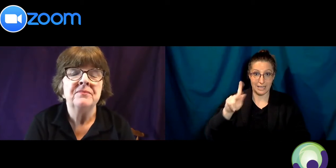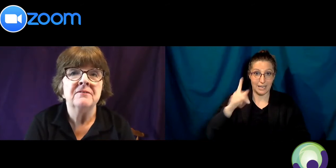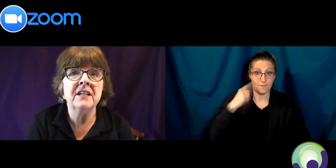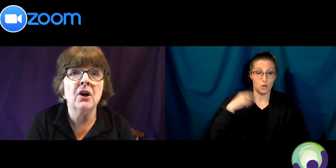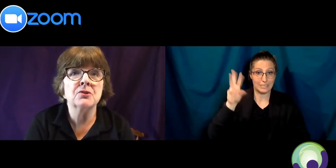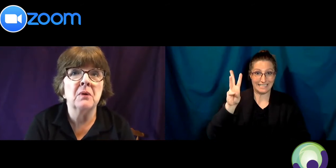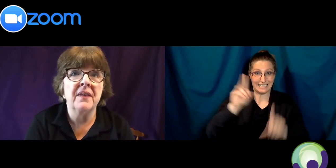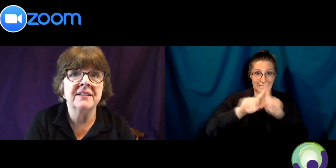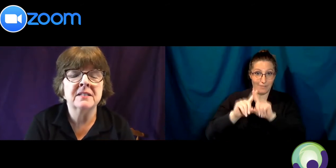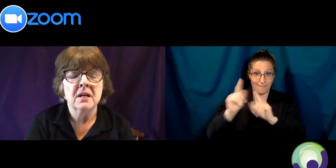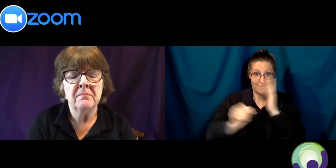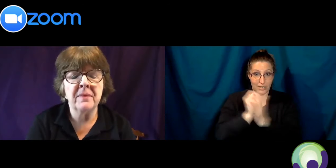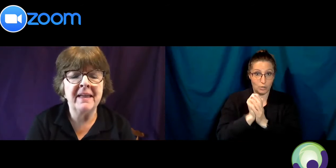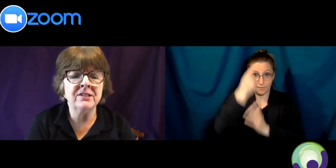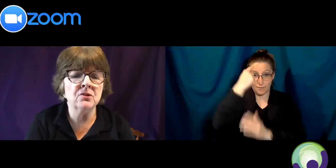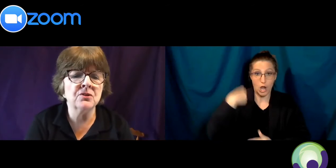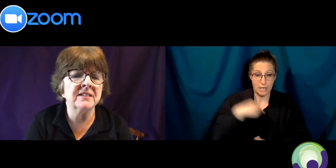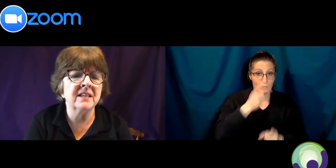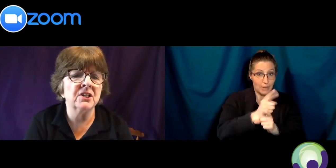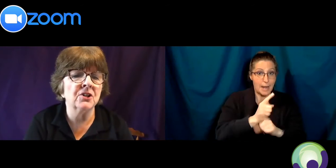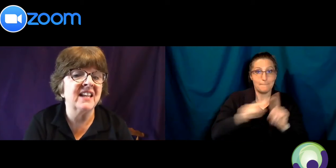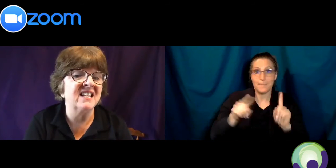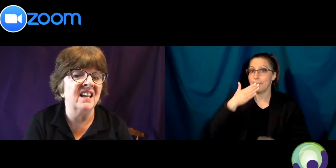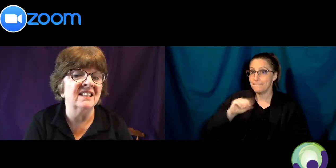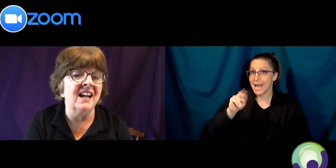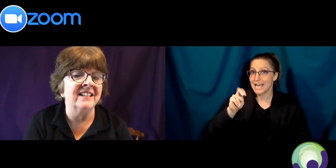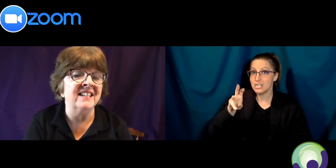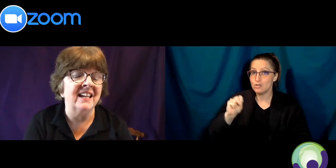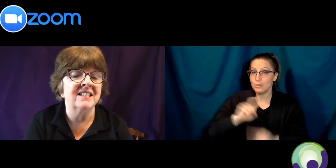videos with us but the bad news is that there's a deadline date.